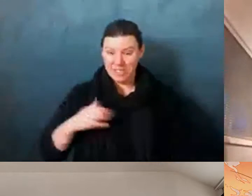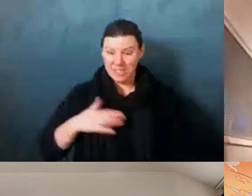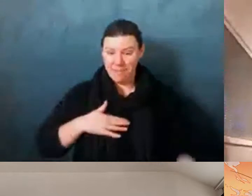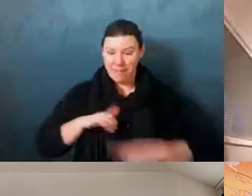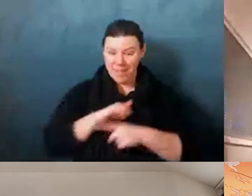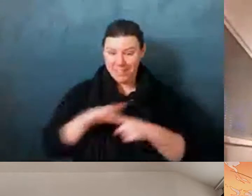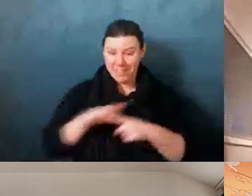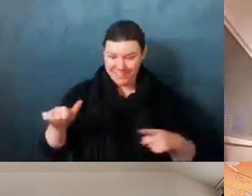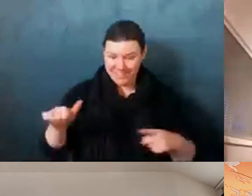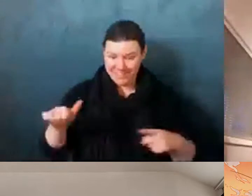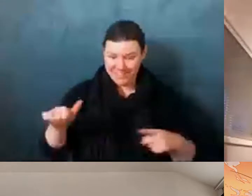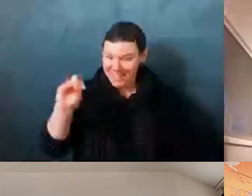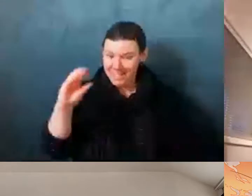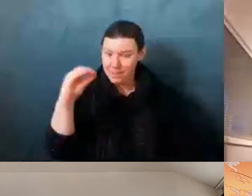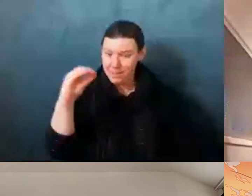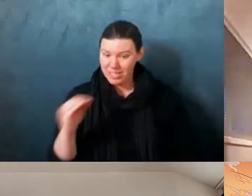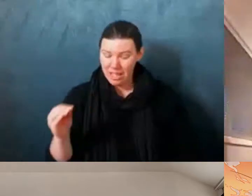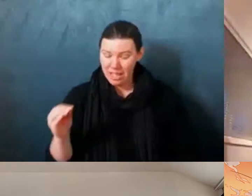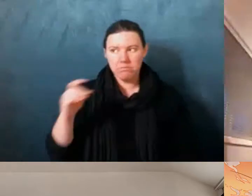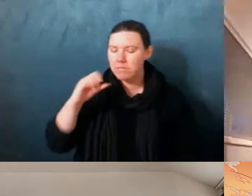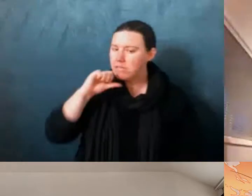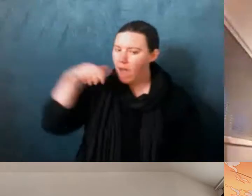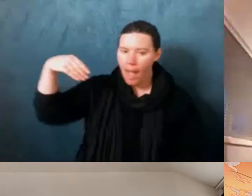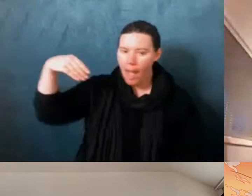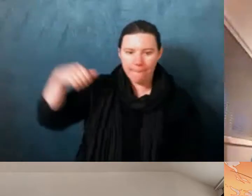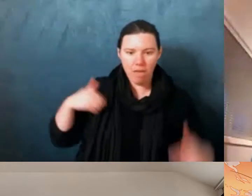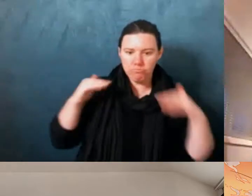So it's really important that we get people to be able to see.